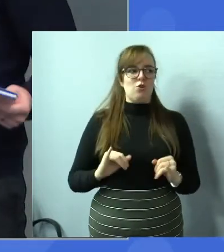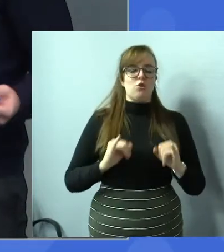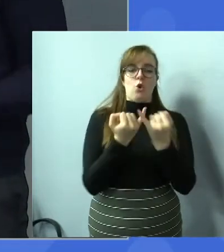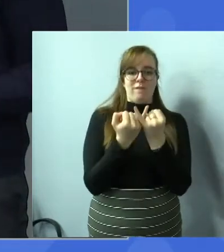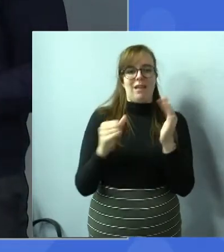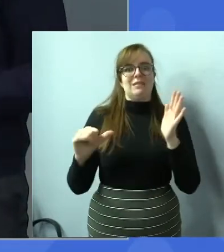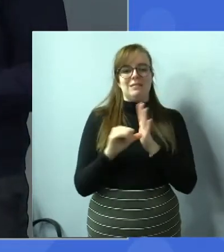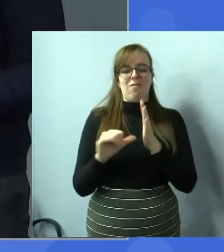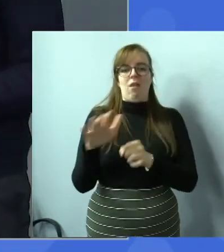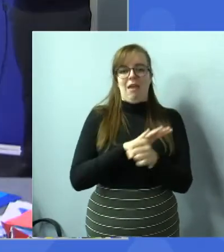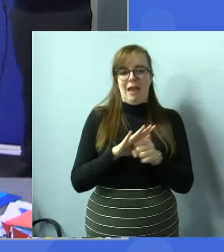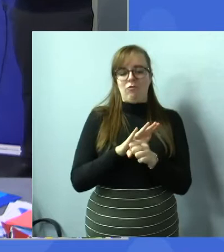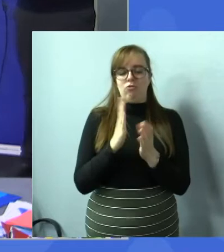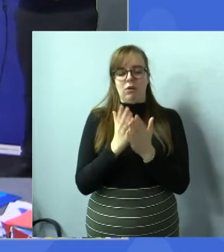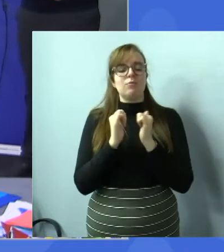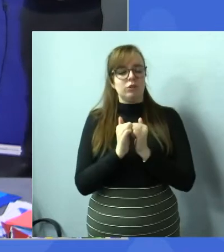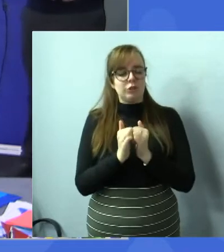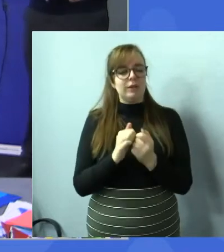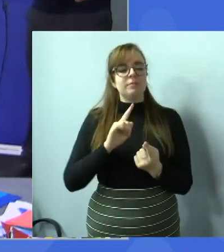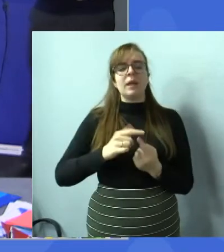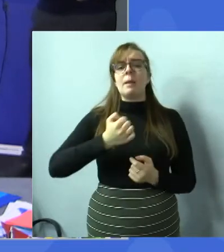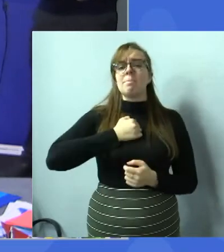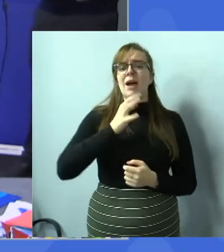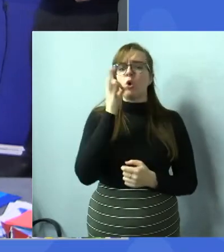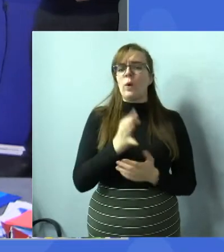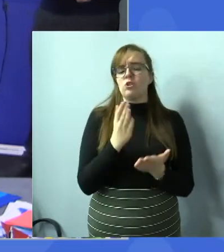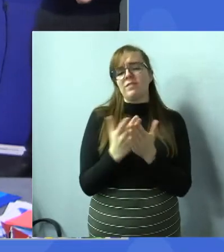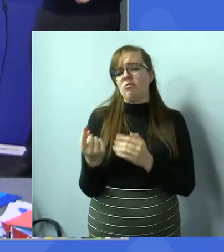appreciate my question is a very simple one and thank you for it for you and